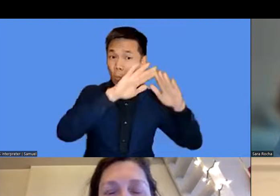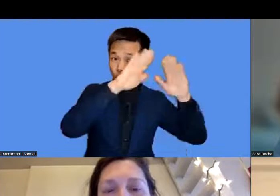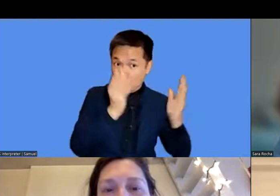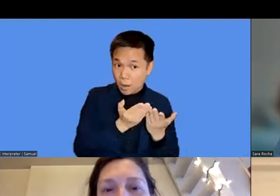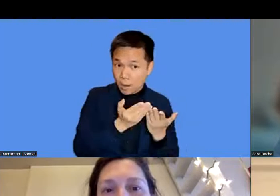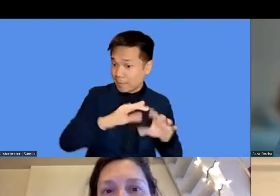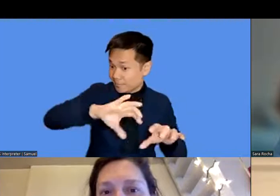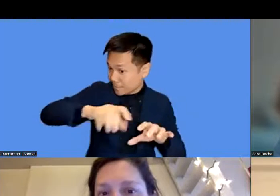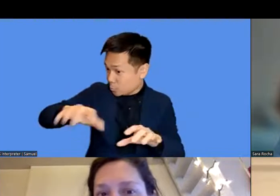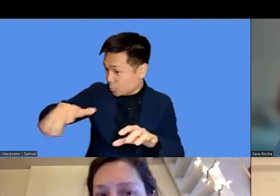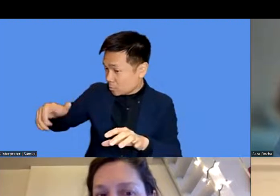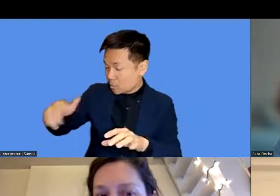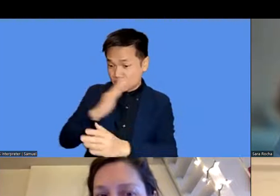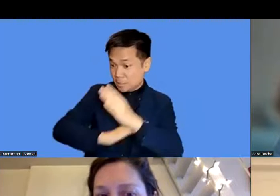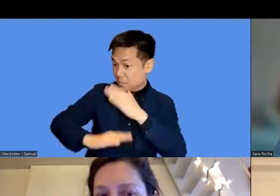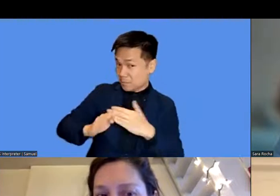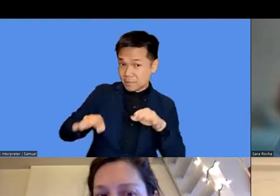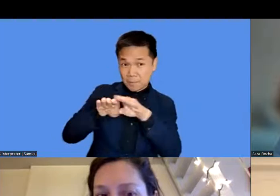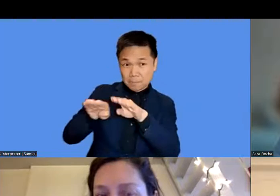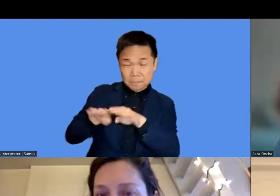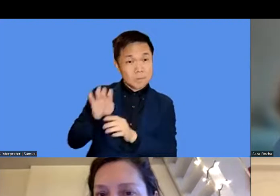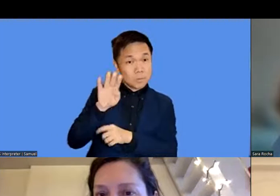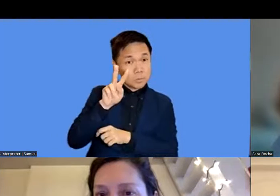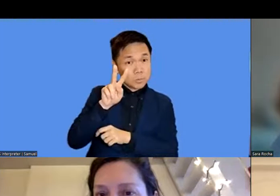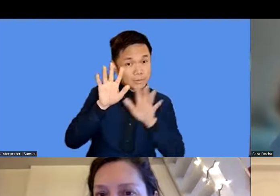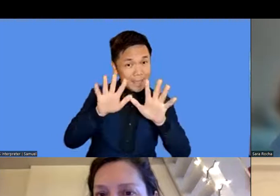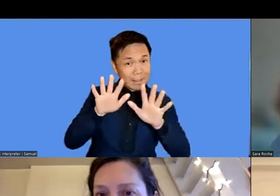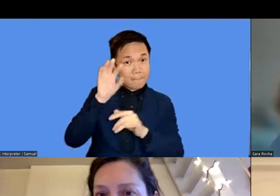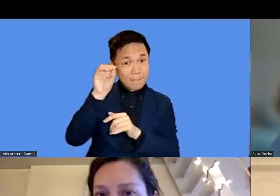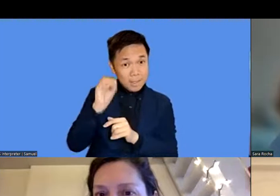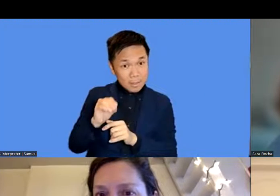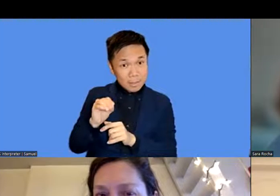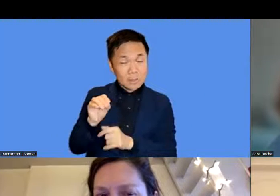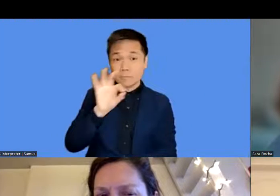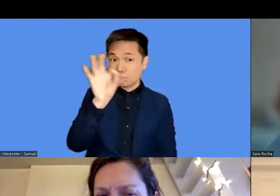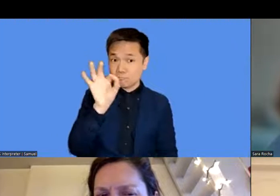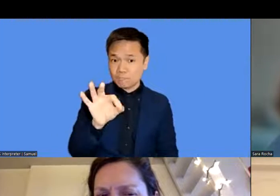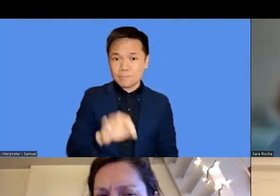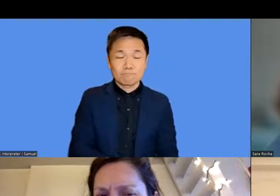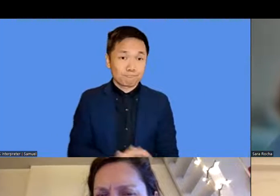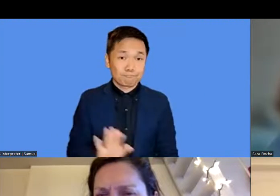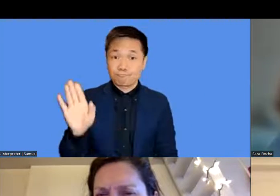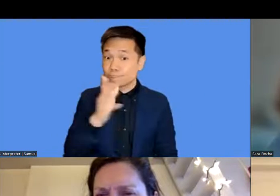I don't know who wants to take that. Is that for you, Sara?